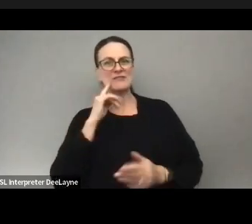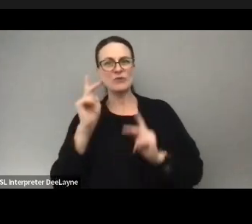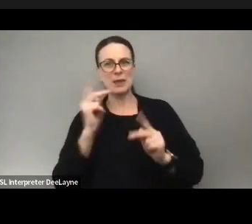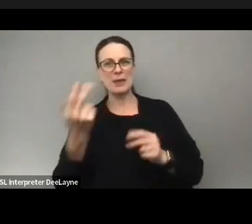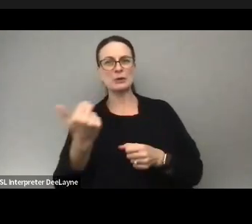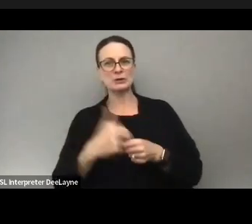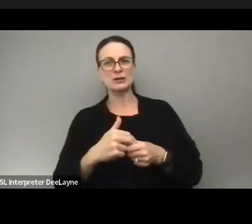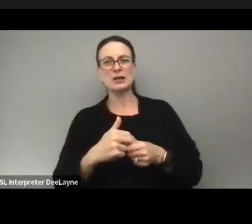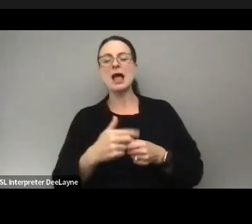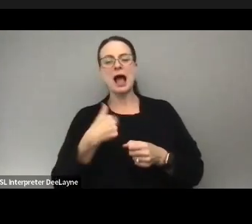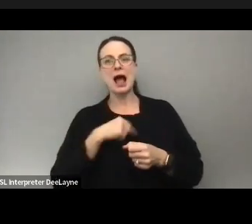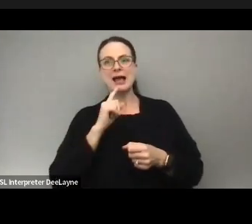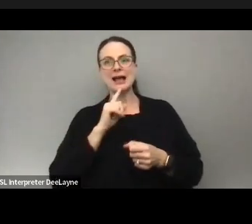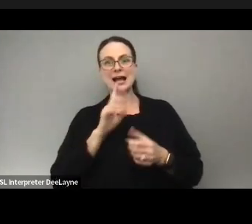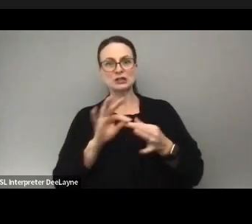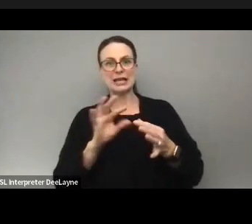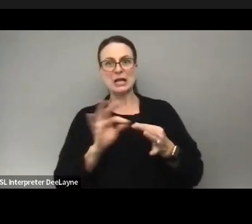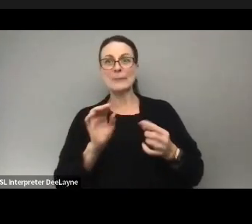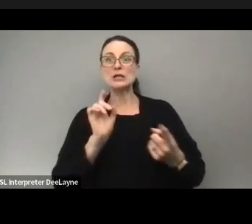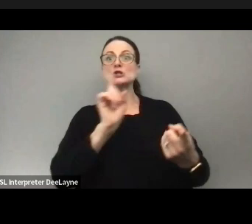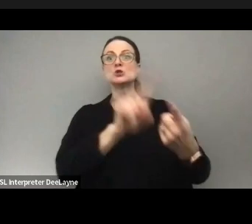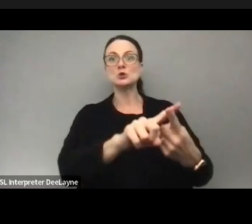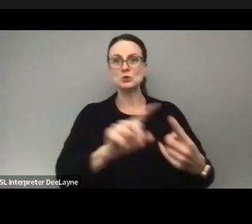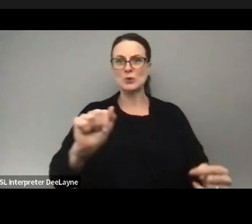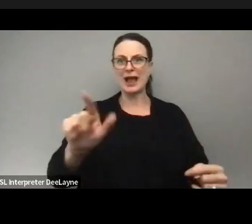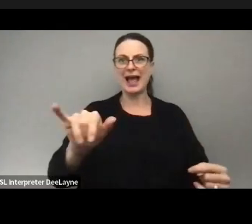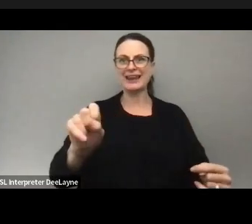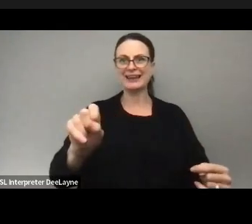I actually made that comment to Allison. She had mentioned SymbolStix